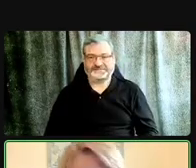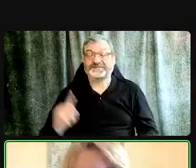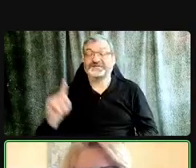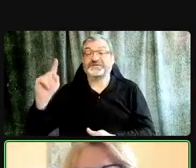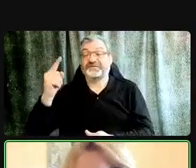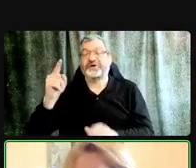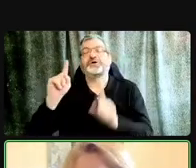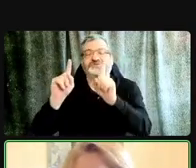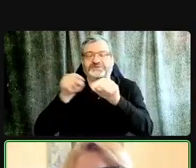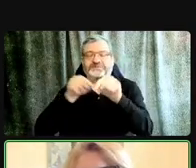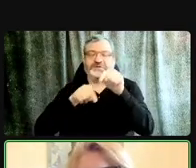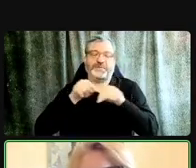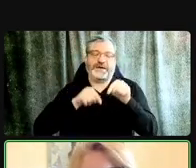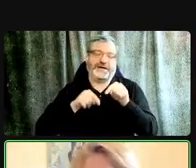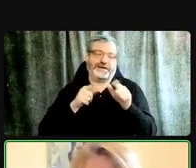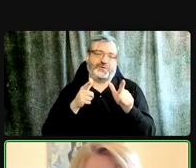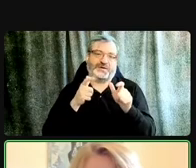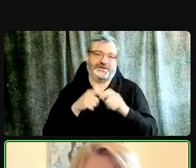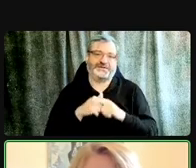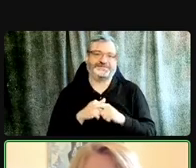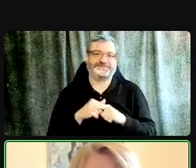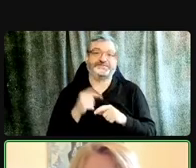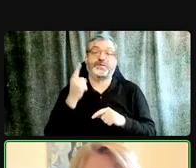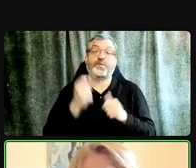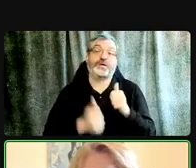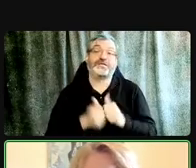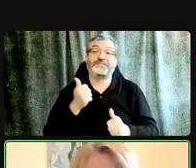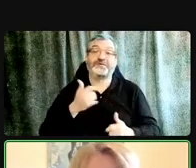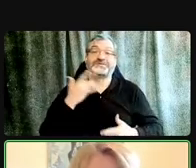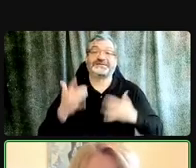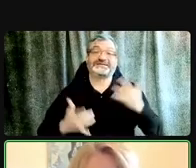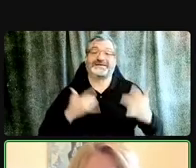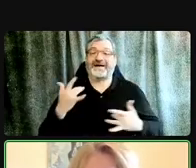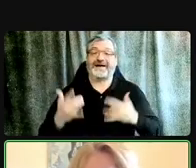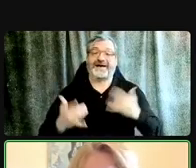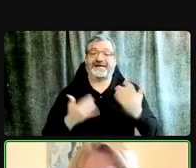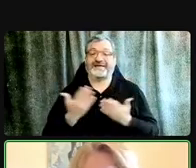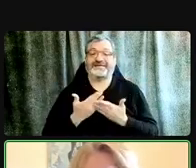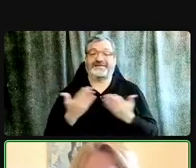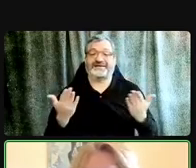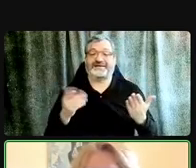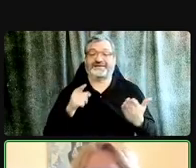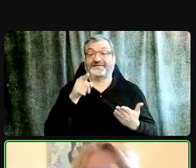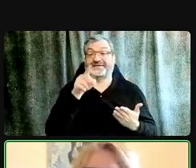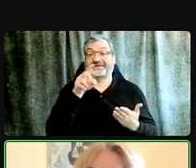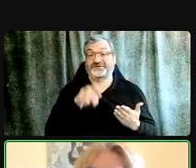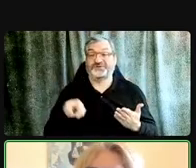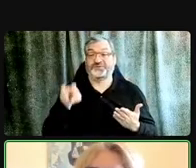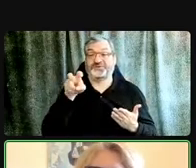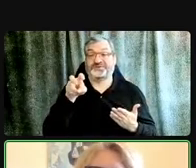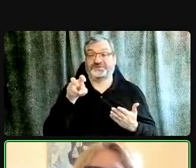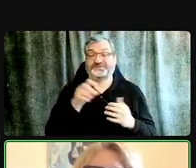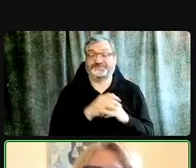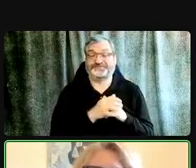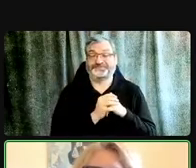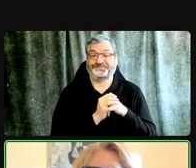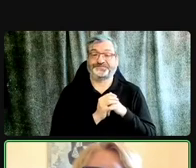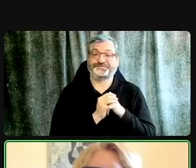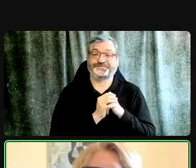because I think one of the most exciting things about these mood tours is that